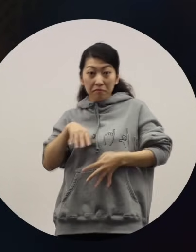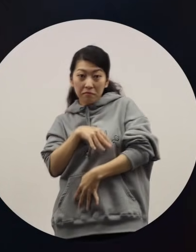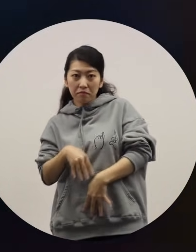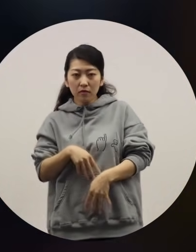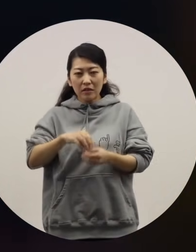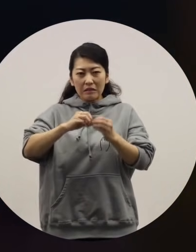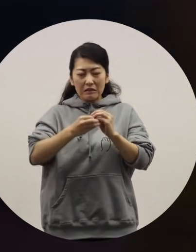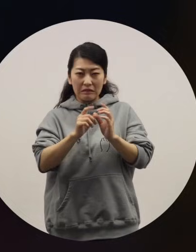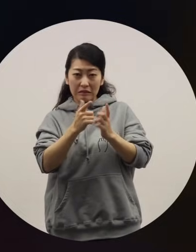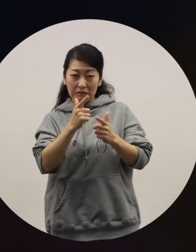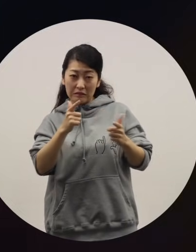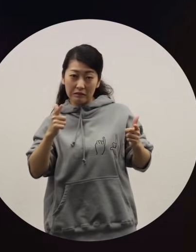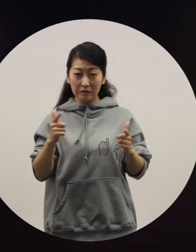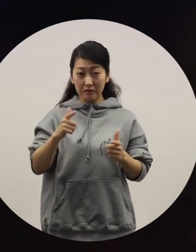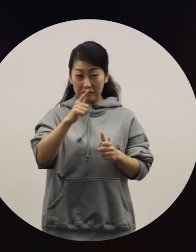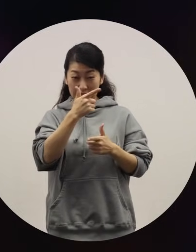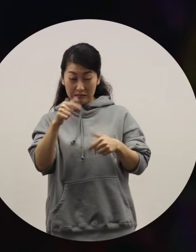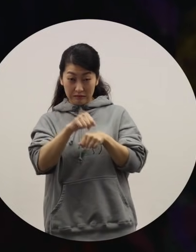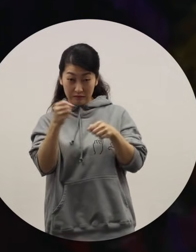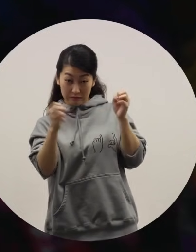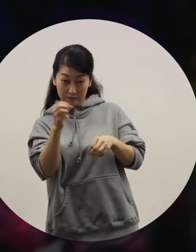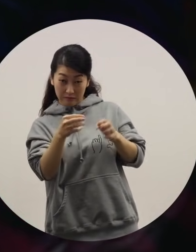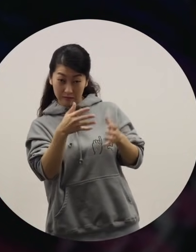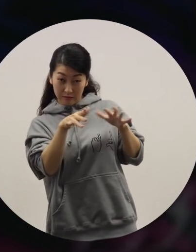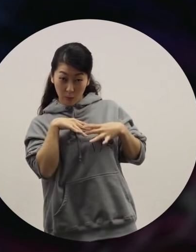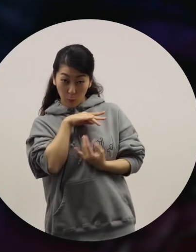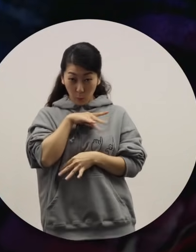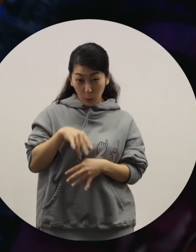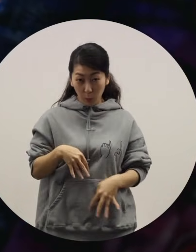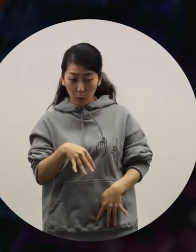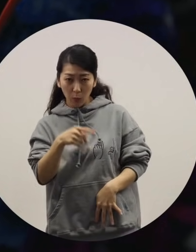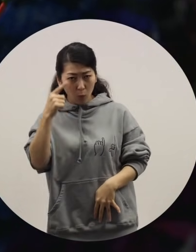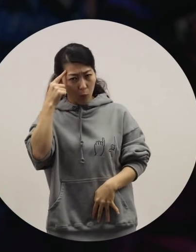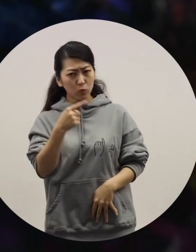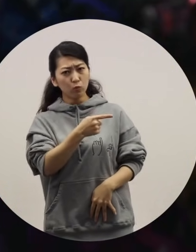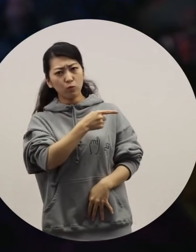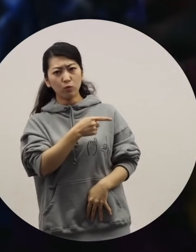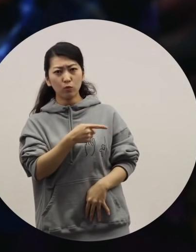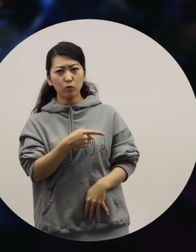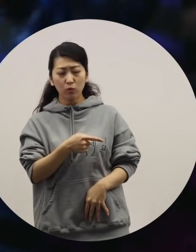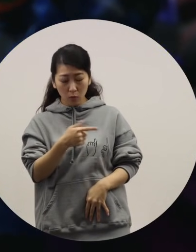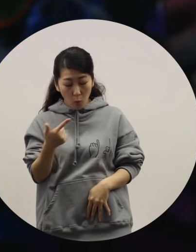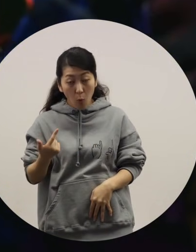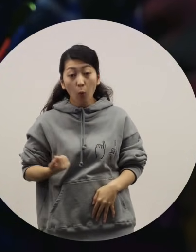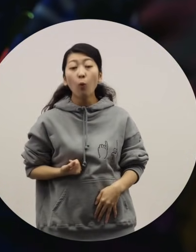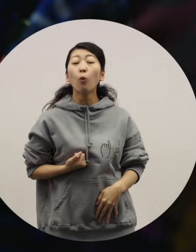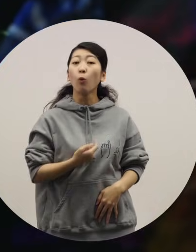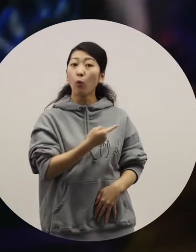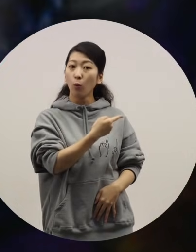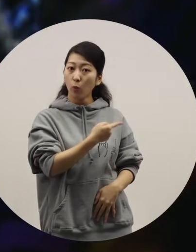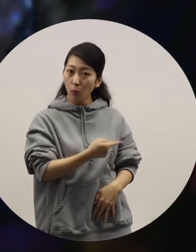and made with the widest variety of materials. It's good clothing.